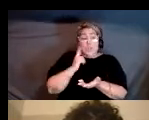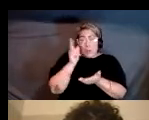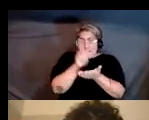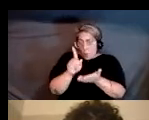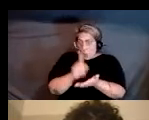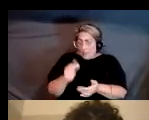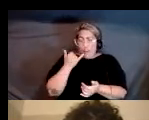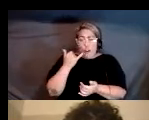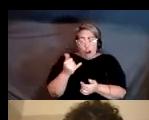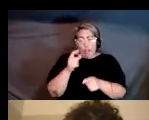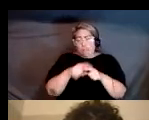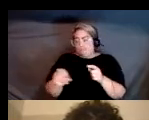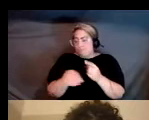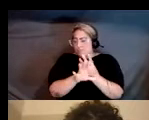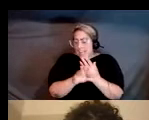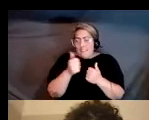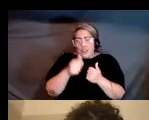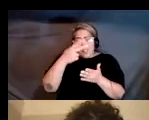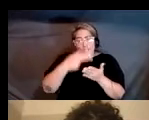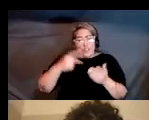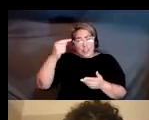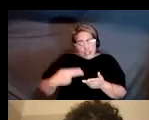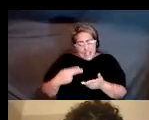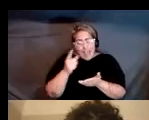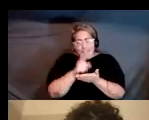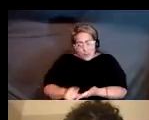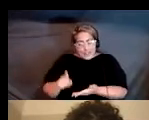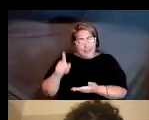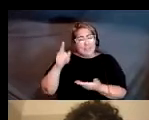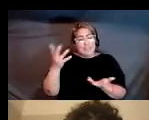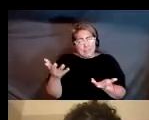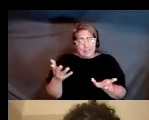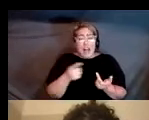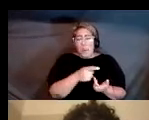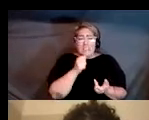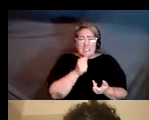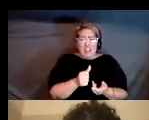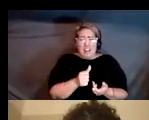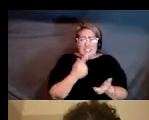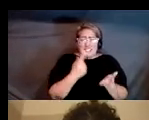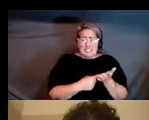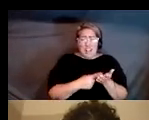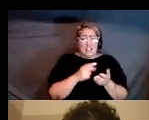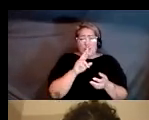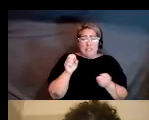will not talk about that reopening guide because that is absolutely Morgan process will house. One